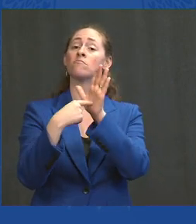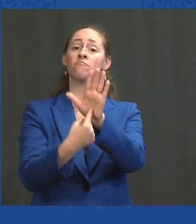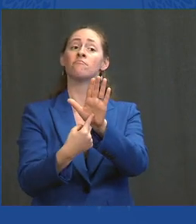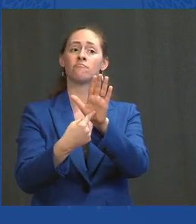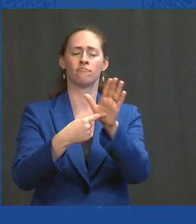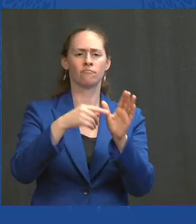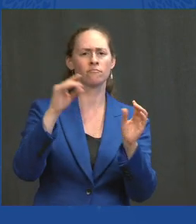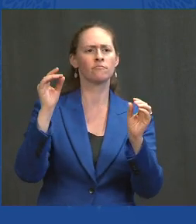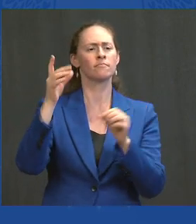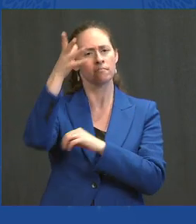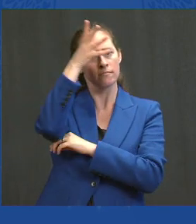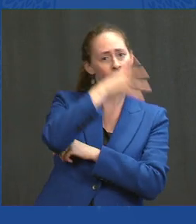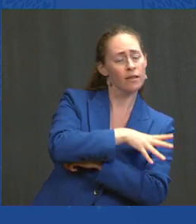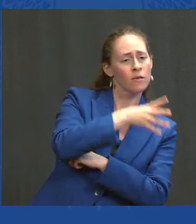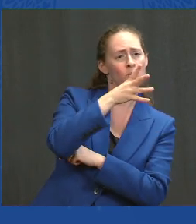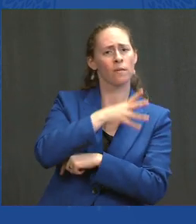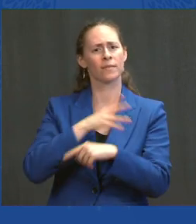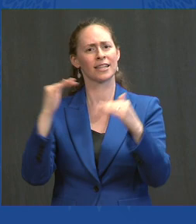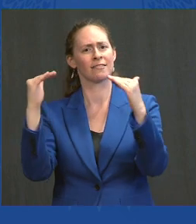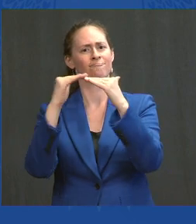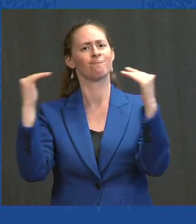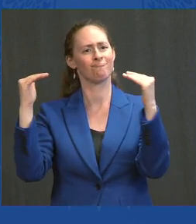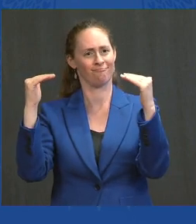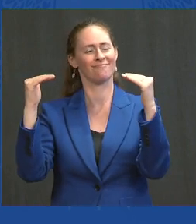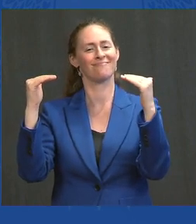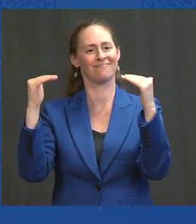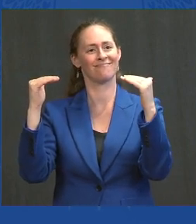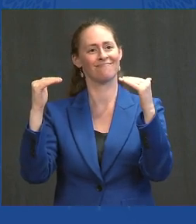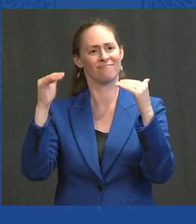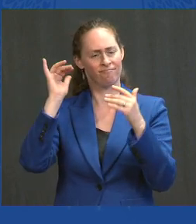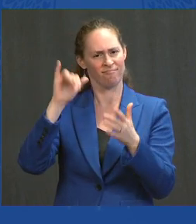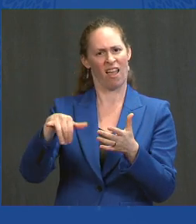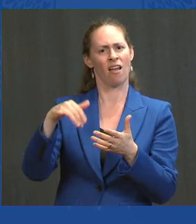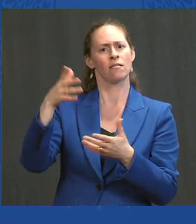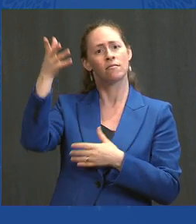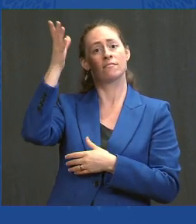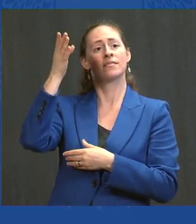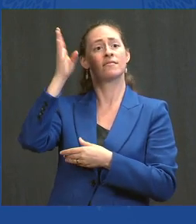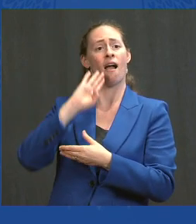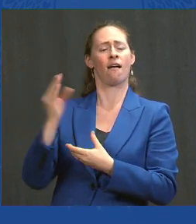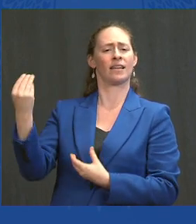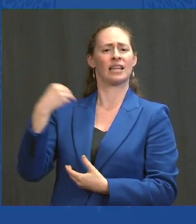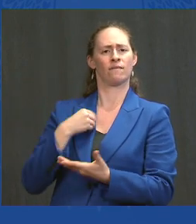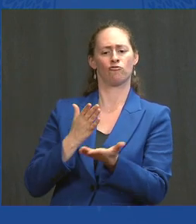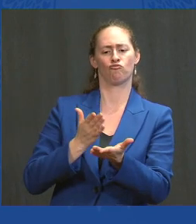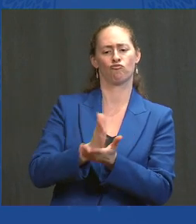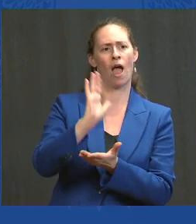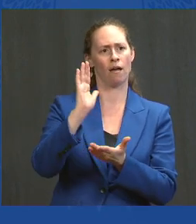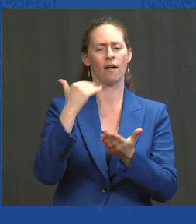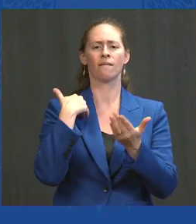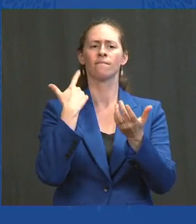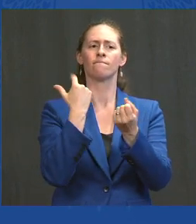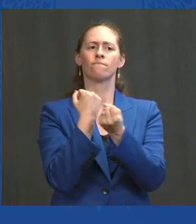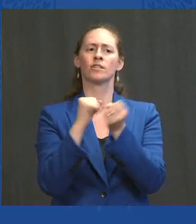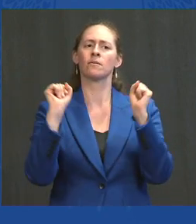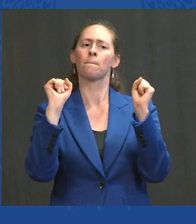Endowed by their Creator with certain unalienable Rights. Life, Liberty, the pursuit of Happiness." It sounds corny to Americans,